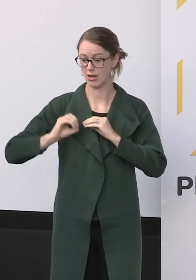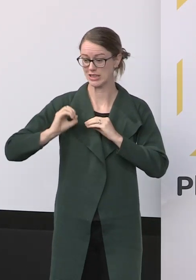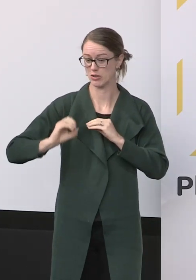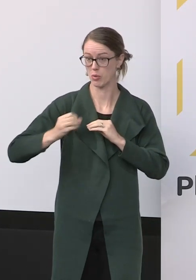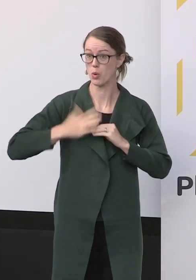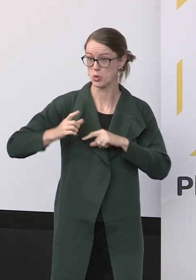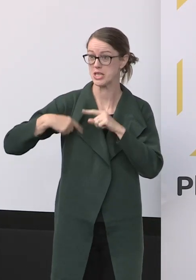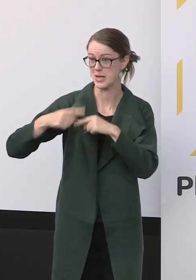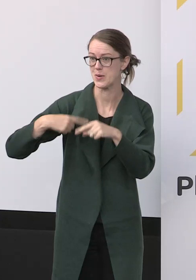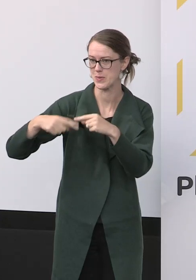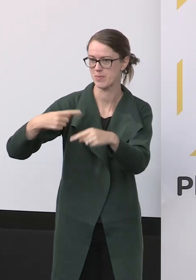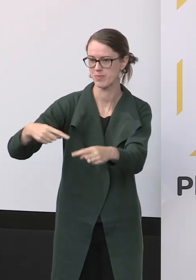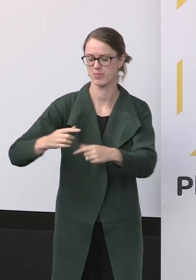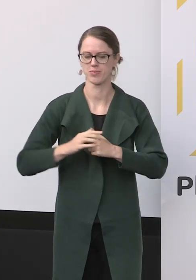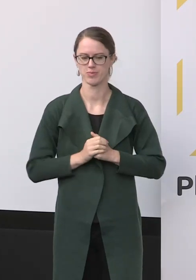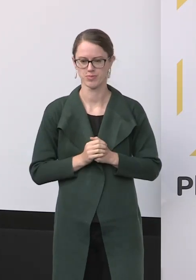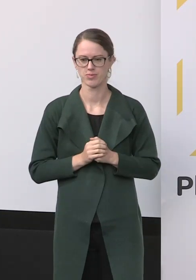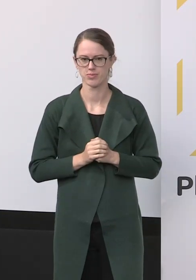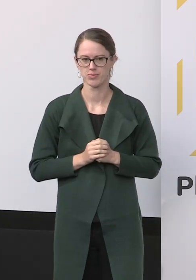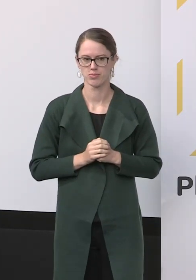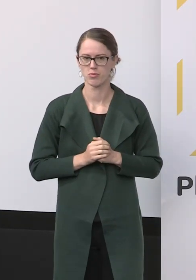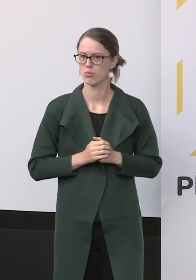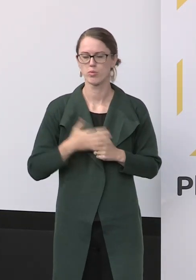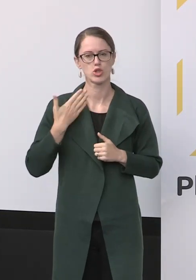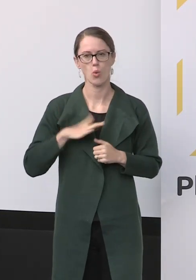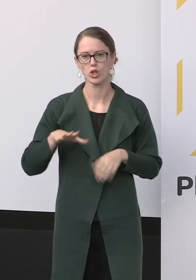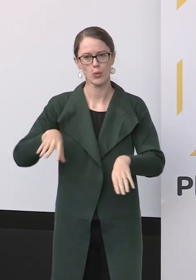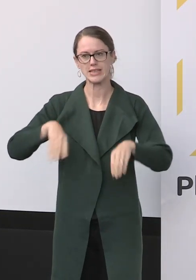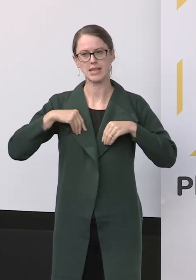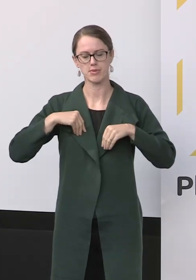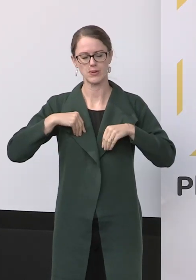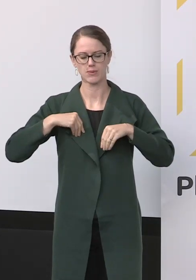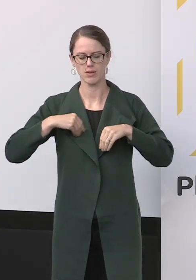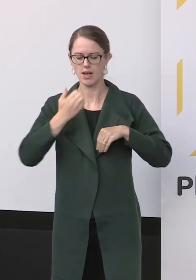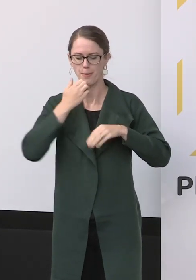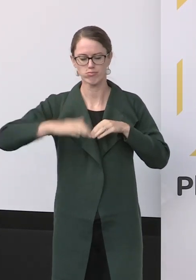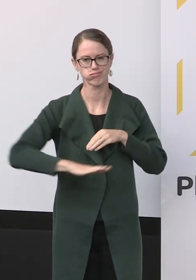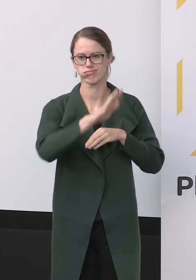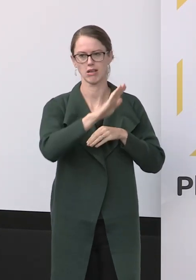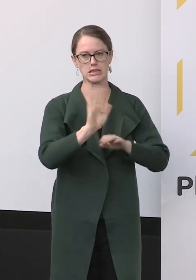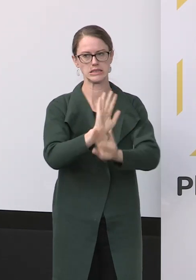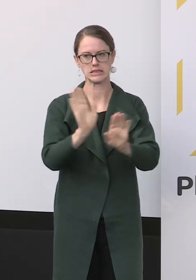we've all put in to ensure we continue to maintain our zero